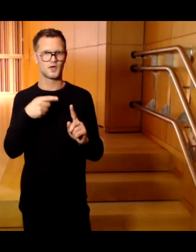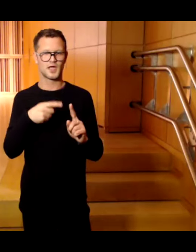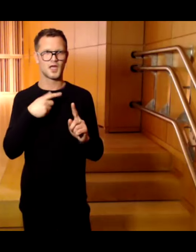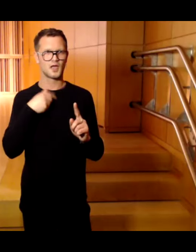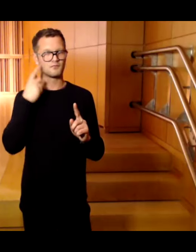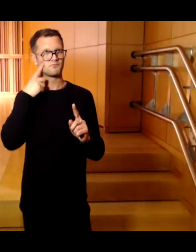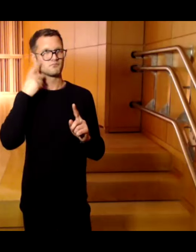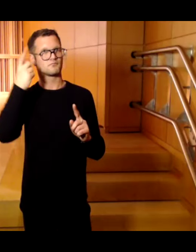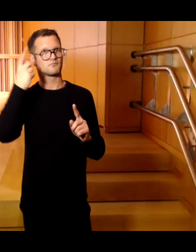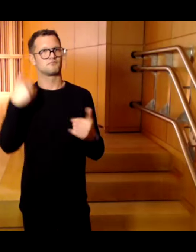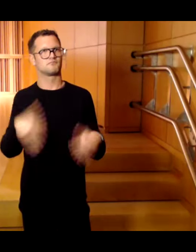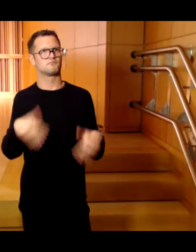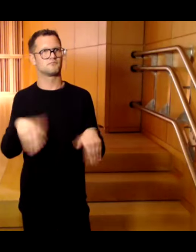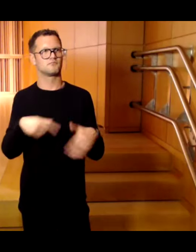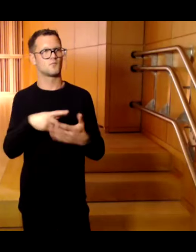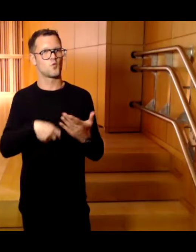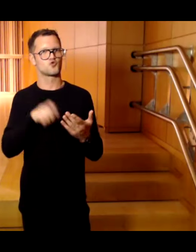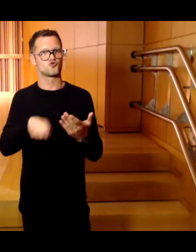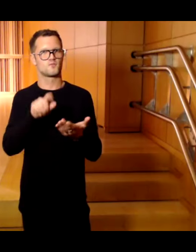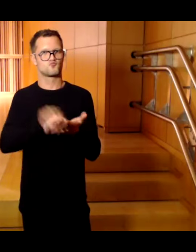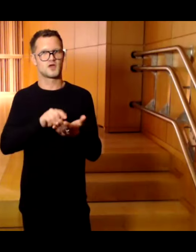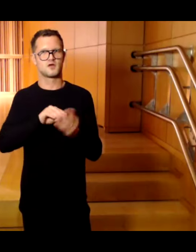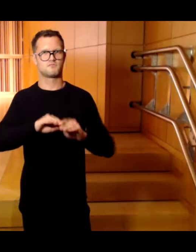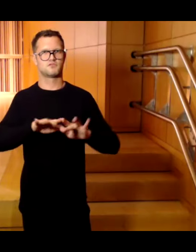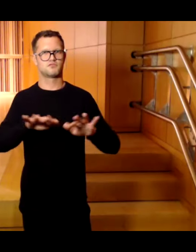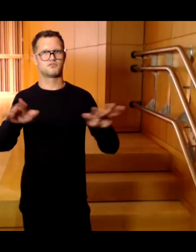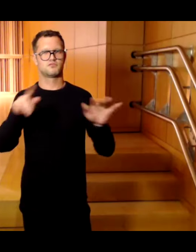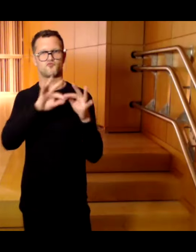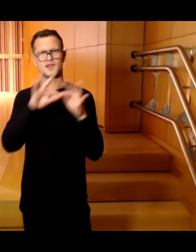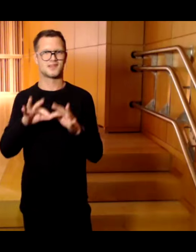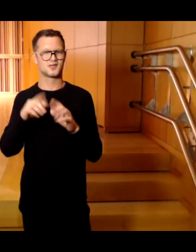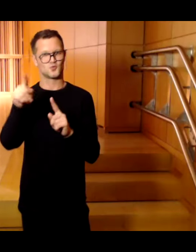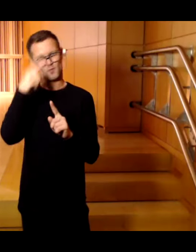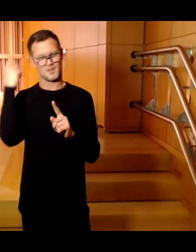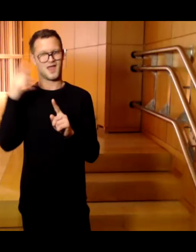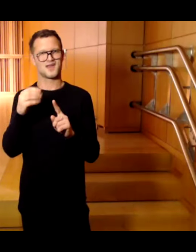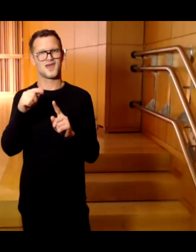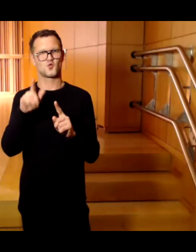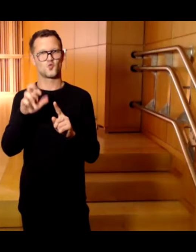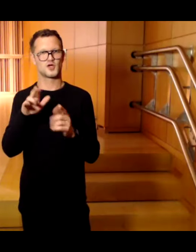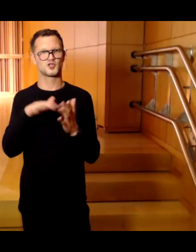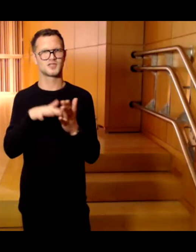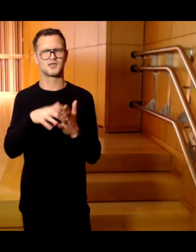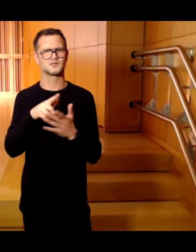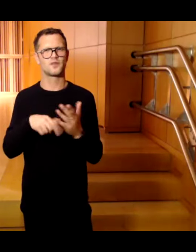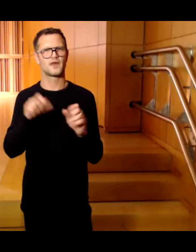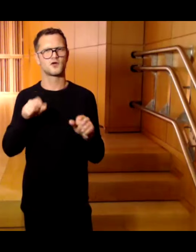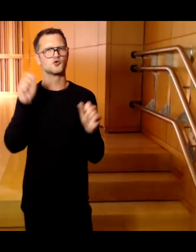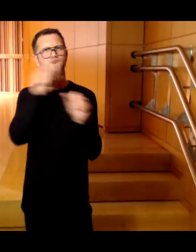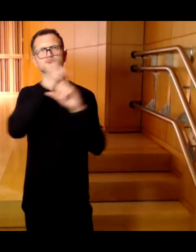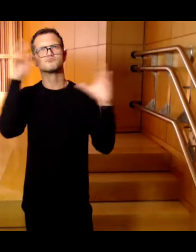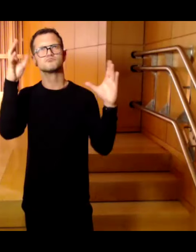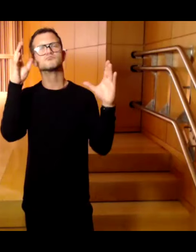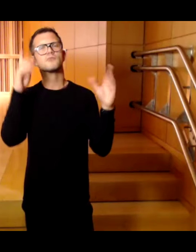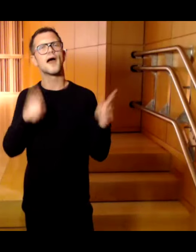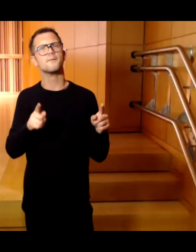what scholarly, critical, and autobiographical work in. and around black and queer studies might look like, and how it might be reconceptualized.